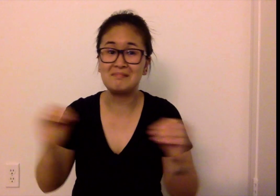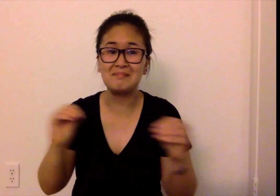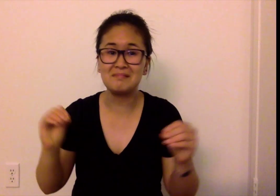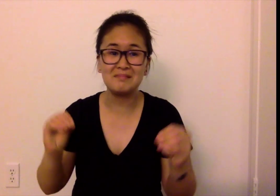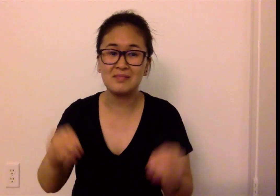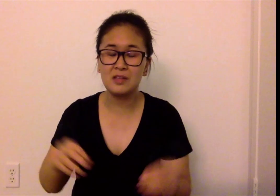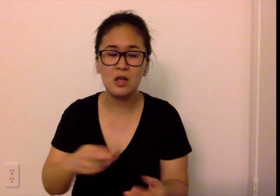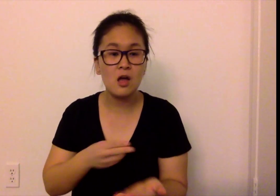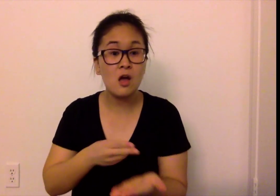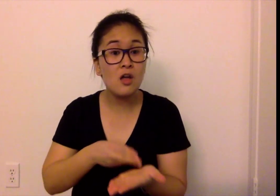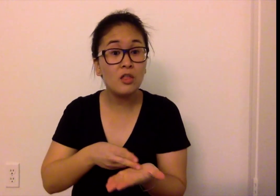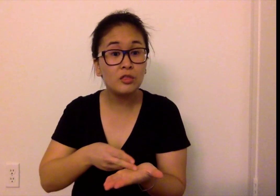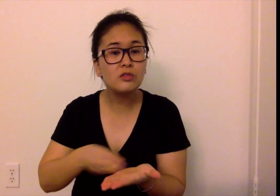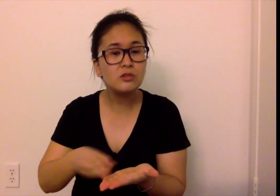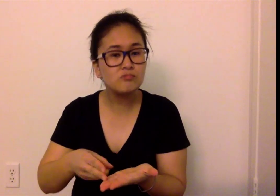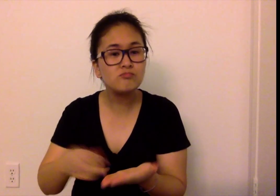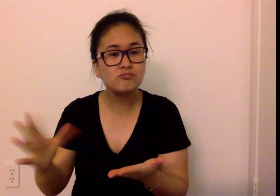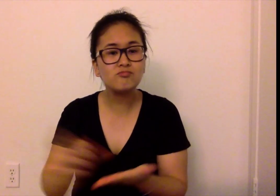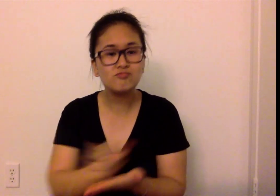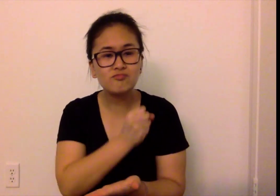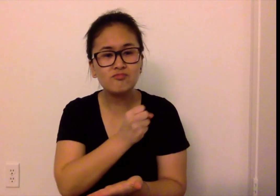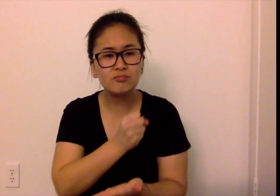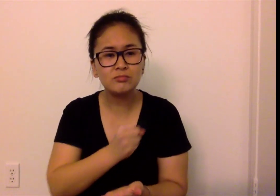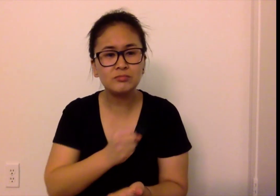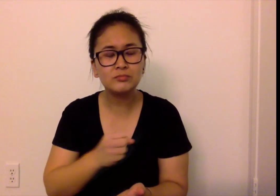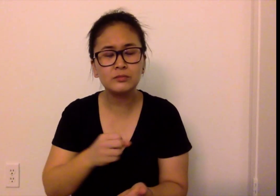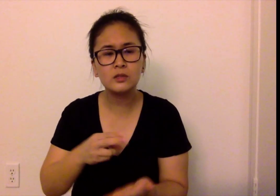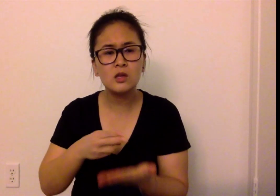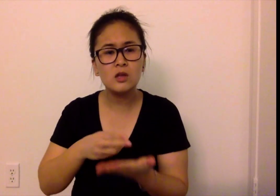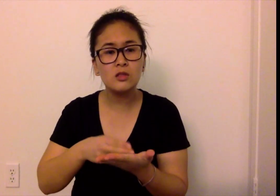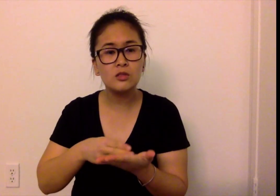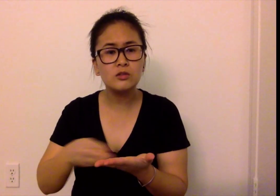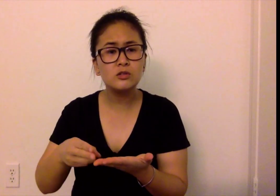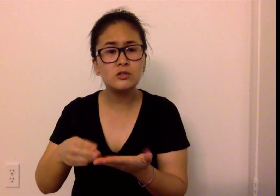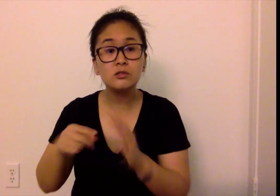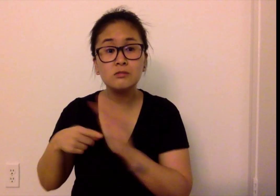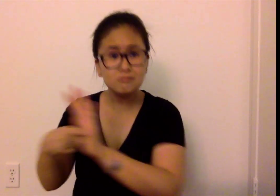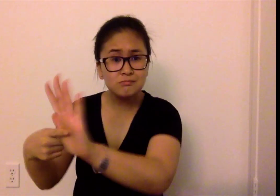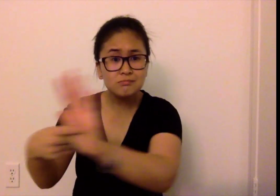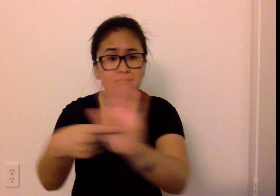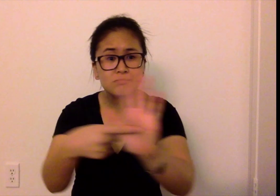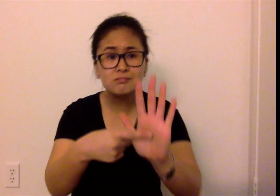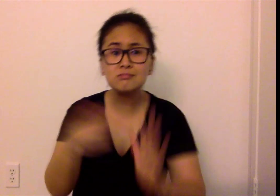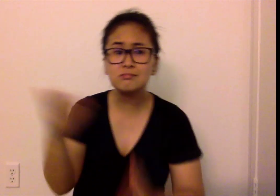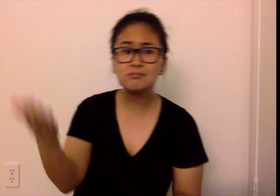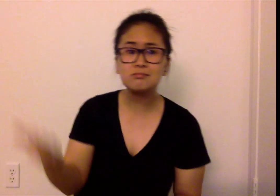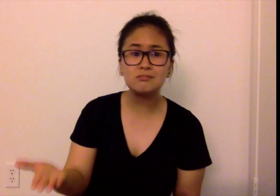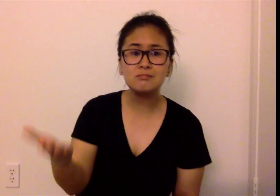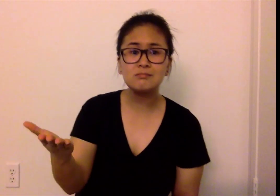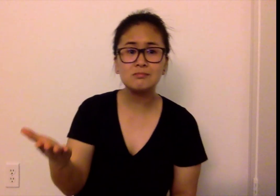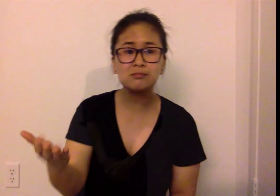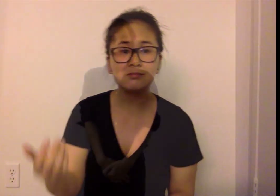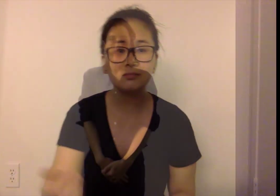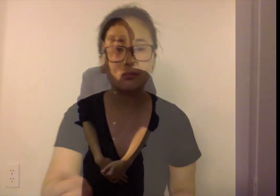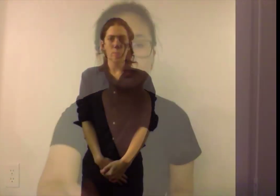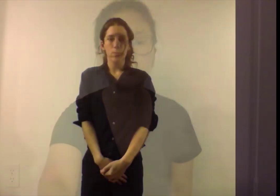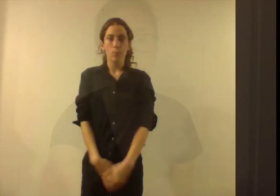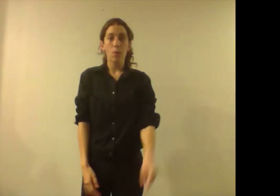The truth won, the truth spoke for itself.